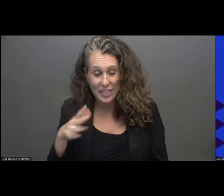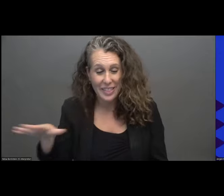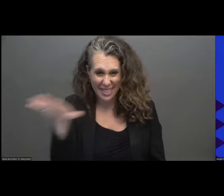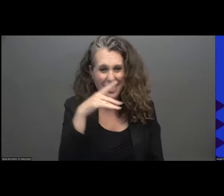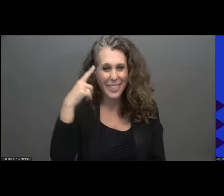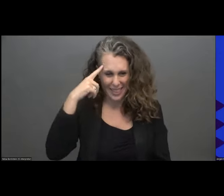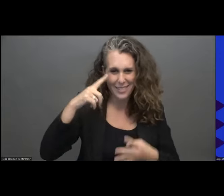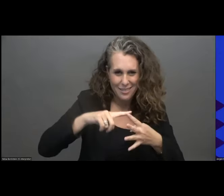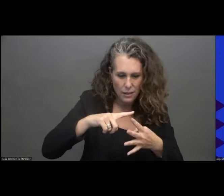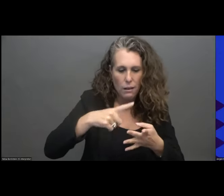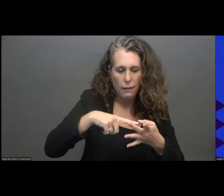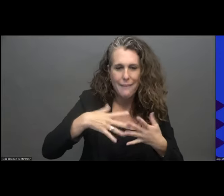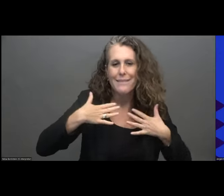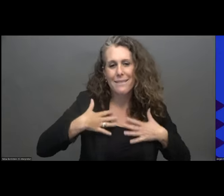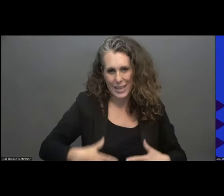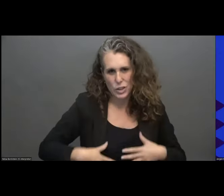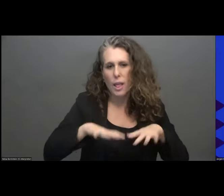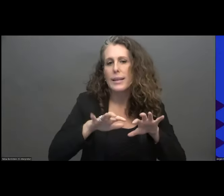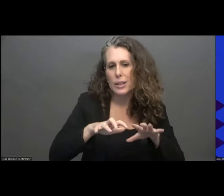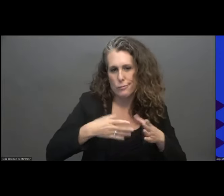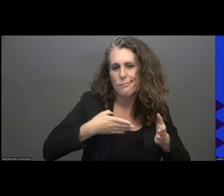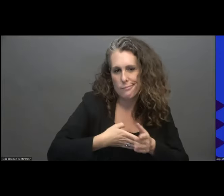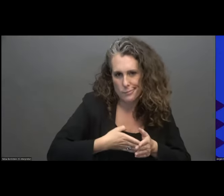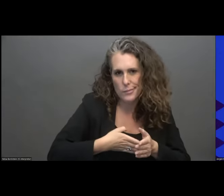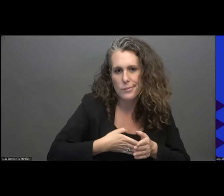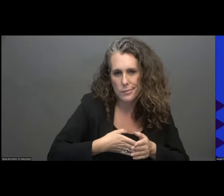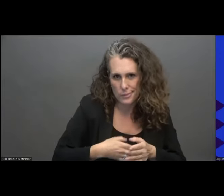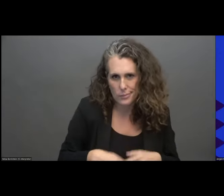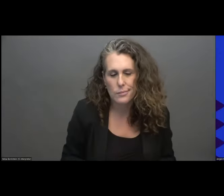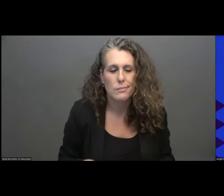16:02:30 barriers in the workplace, the difficulties to match job vacancies and candidates with